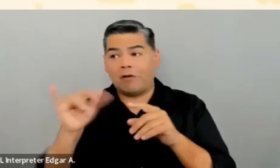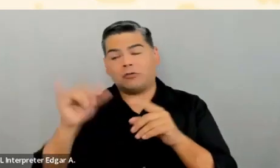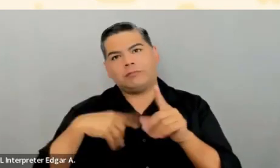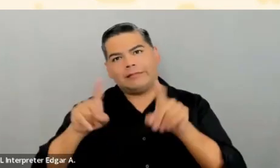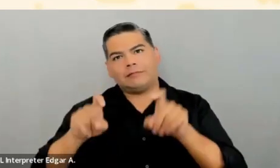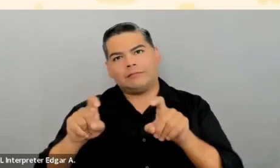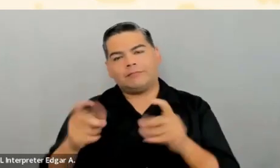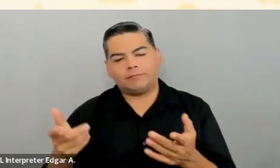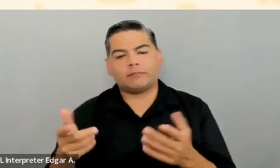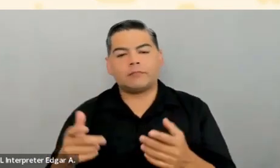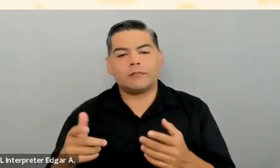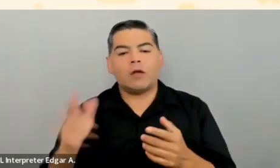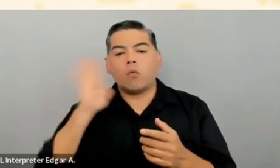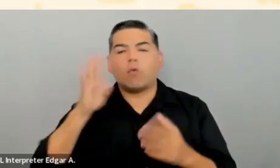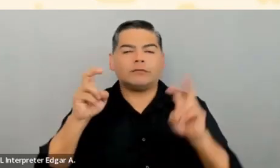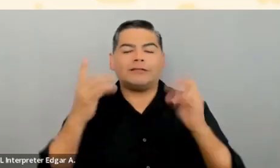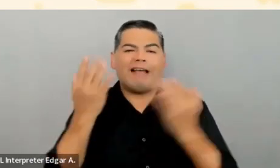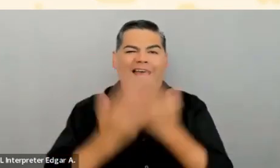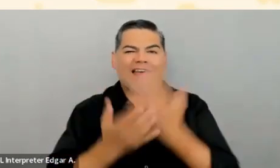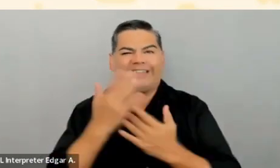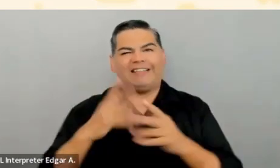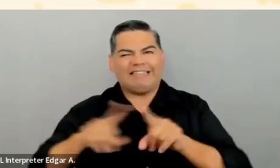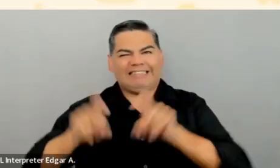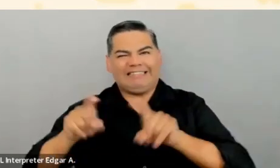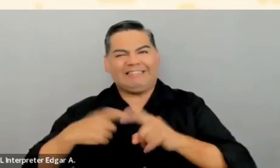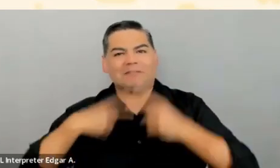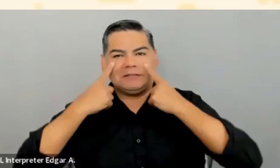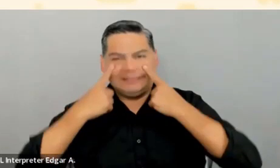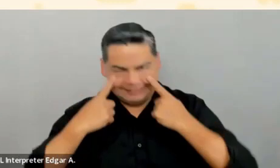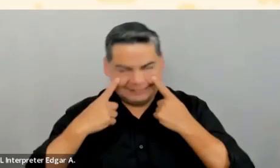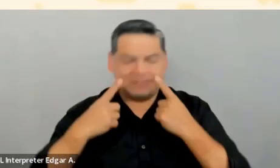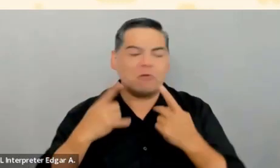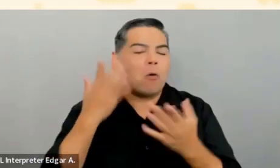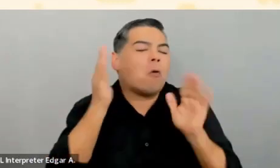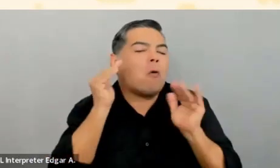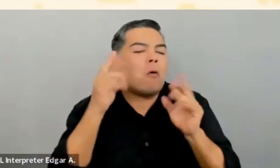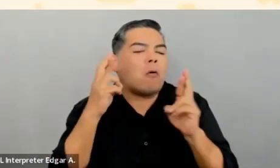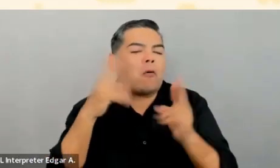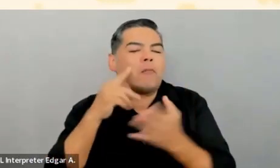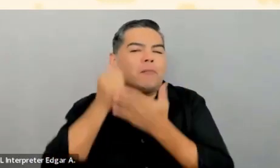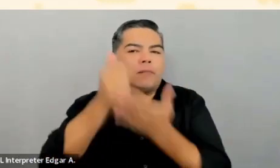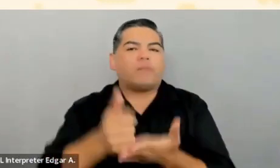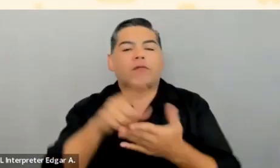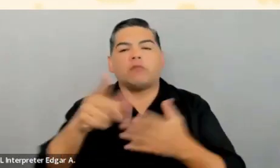And we're going to do a ton of hands-on testing in this, so it's hopefully going to be really helpful in getting you going on testing your own stuff.